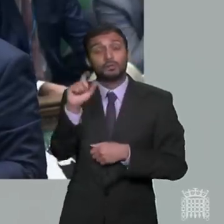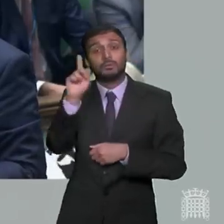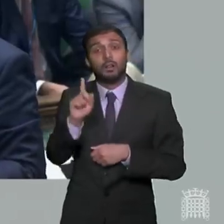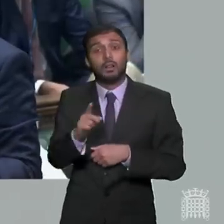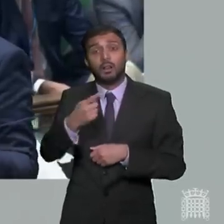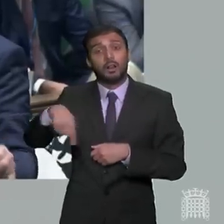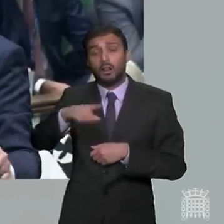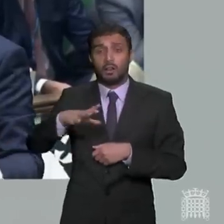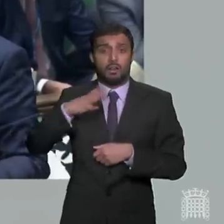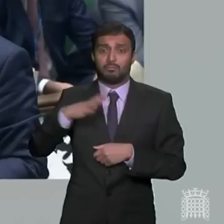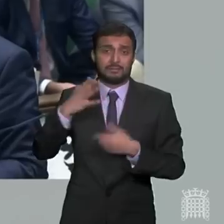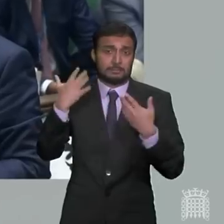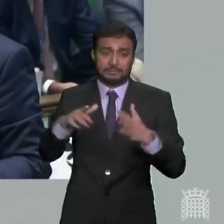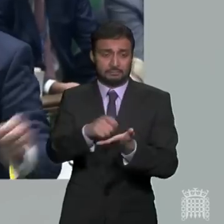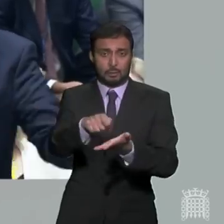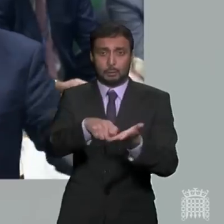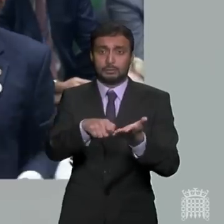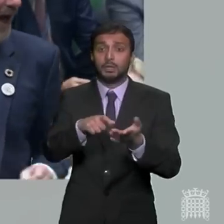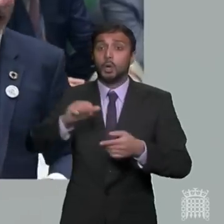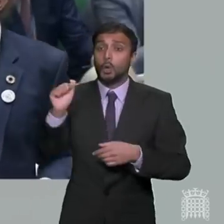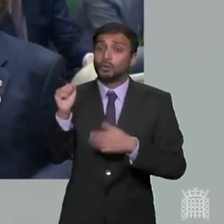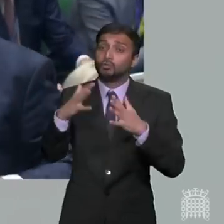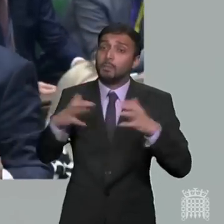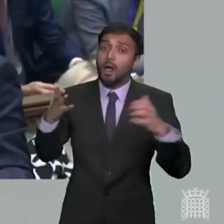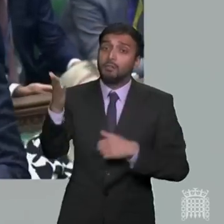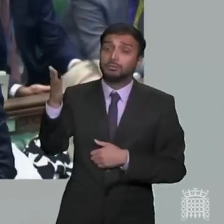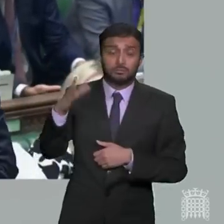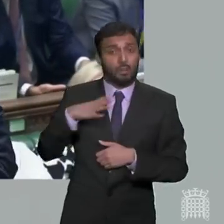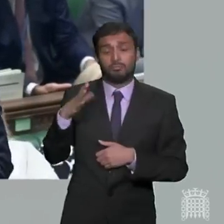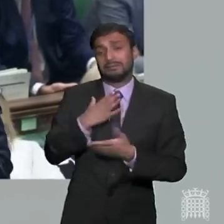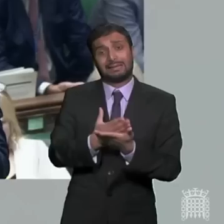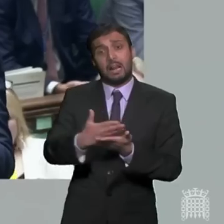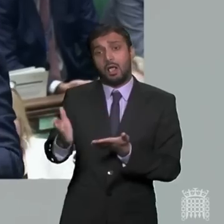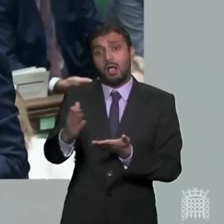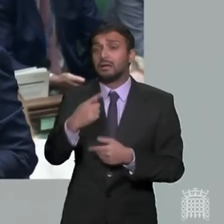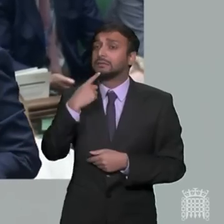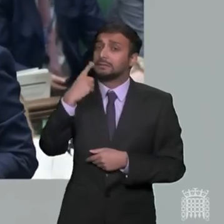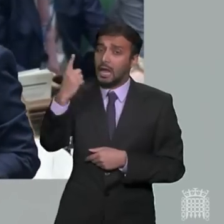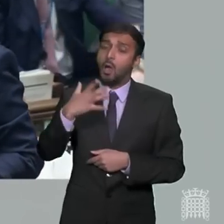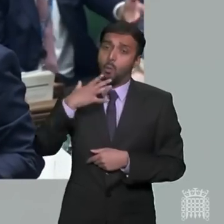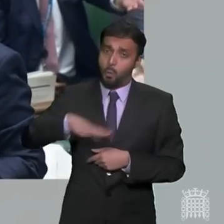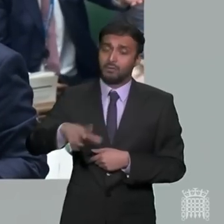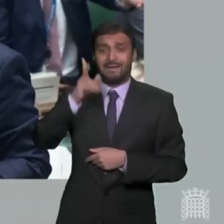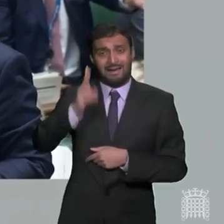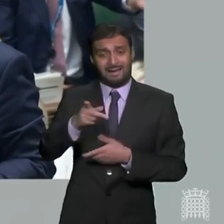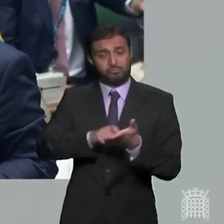in the Scottish Parliament to have their say through a referendum on an independent future